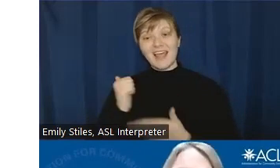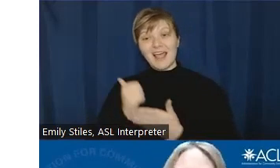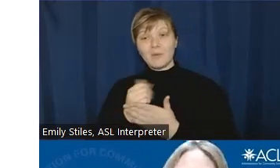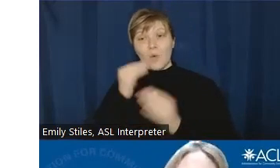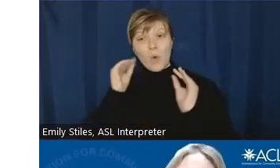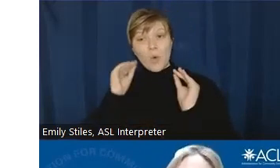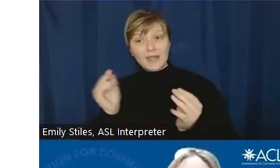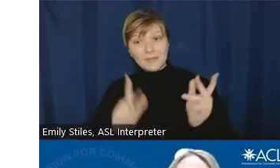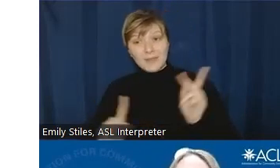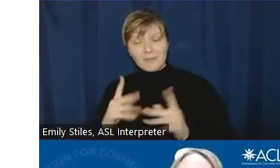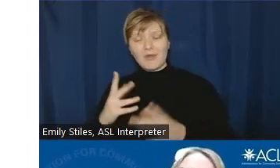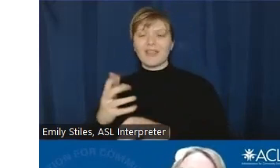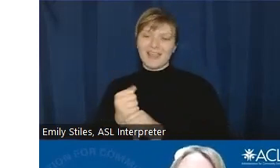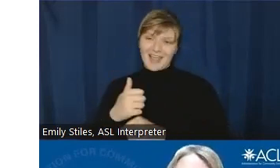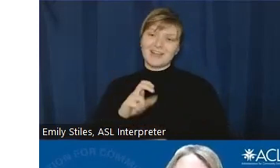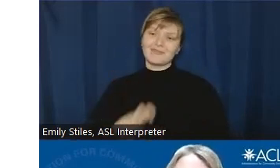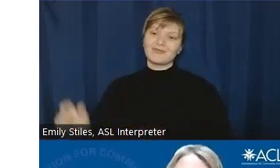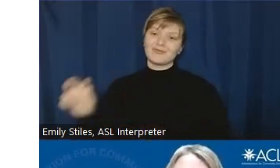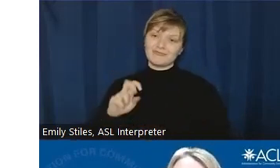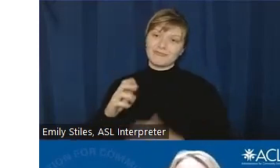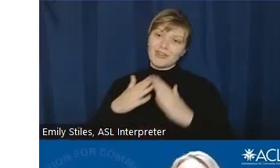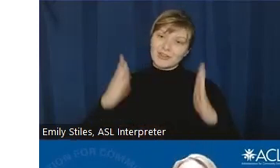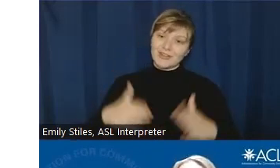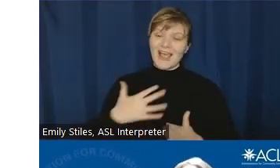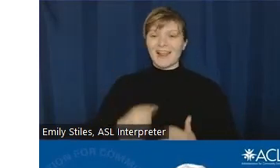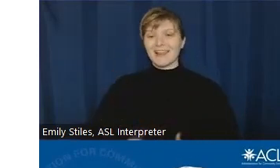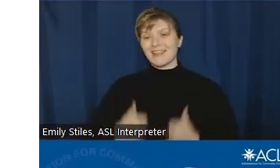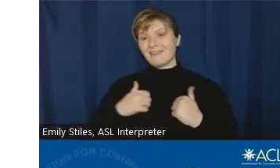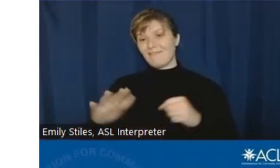and transportation and live full lives in the community. Thank you and have a good afternoon!